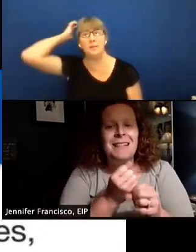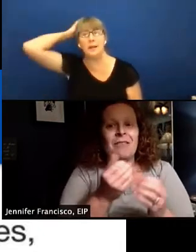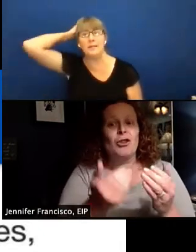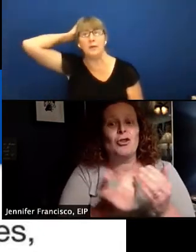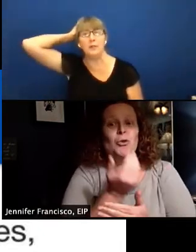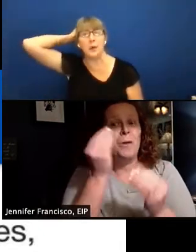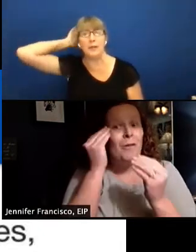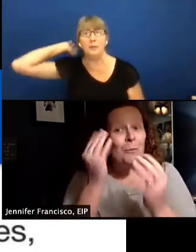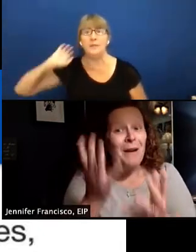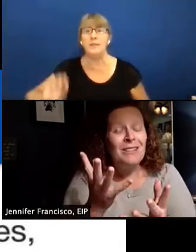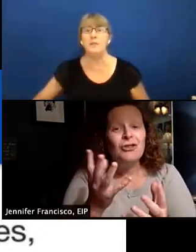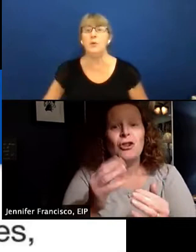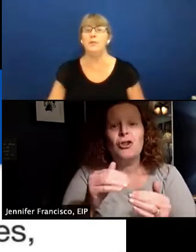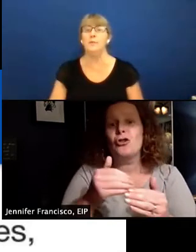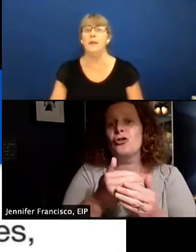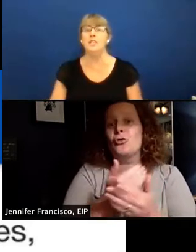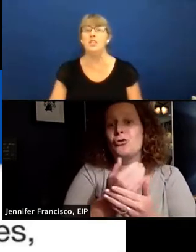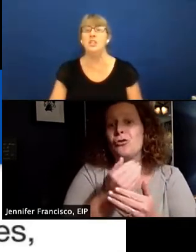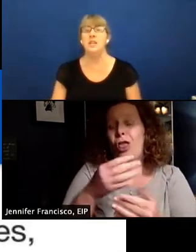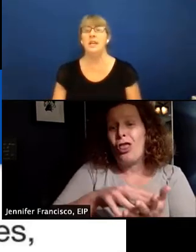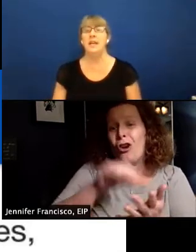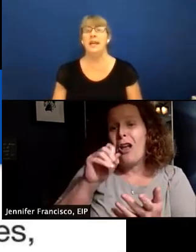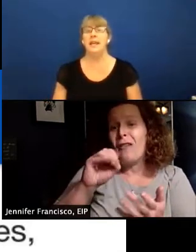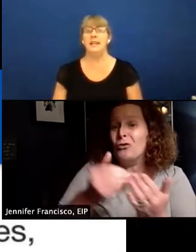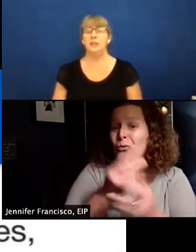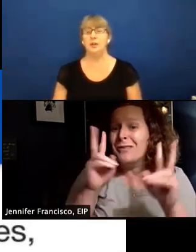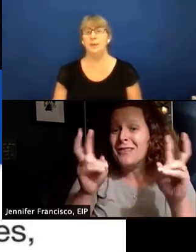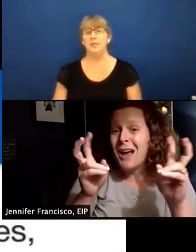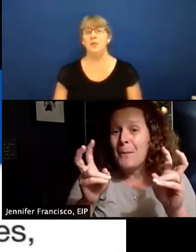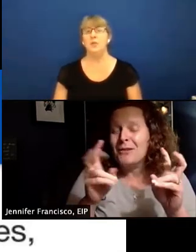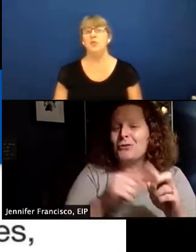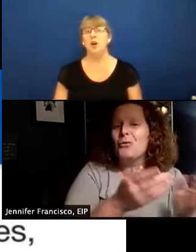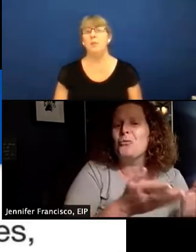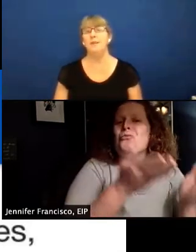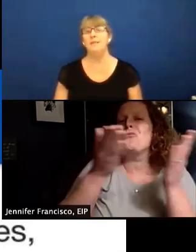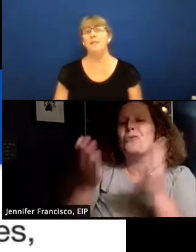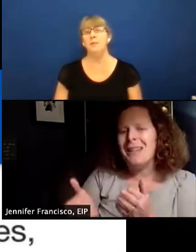myself so I can receive new information and learn about the new topics and then